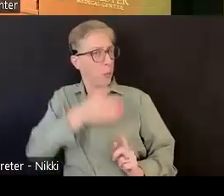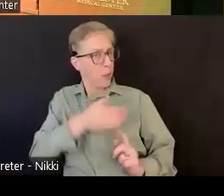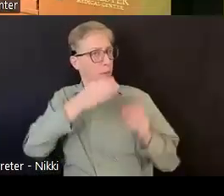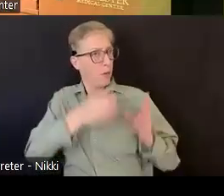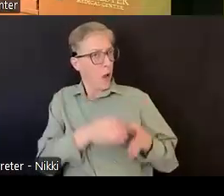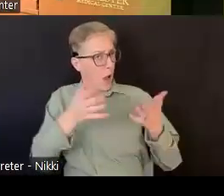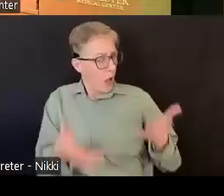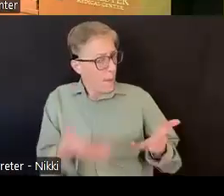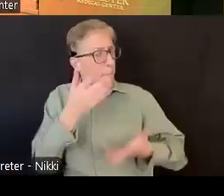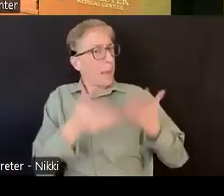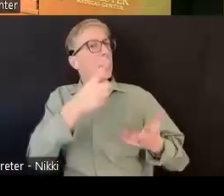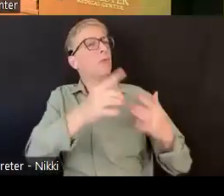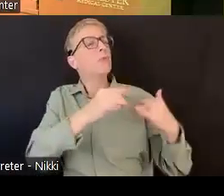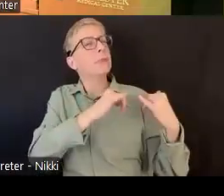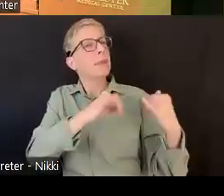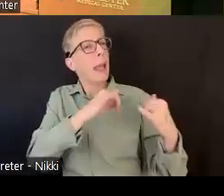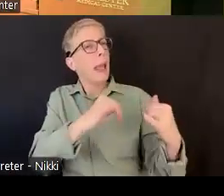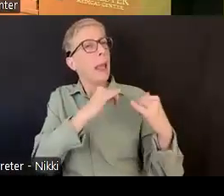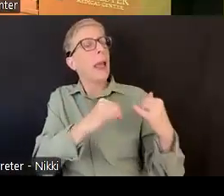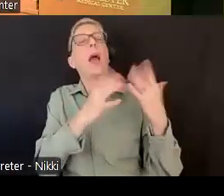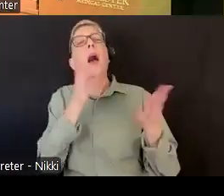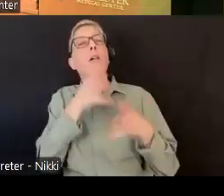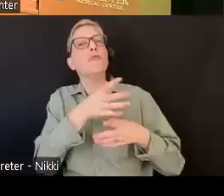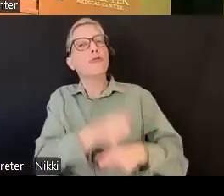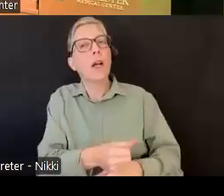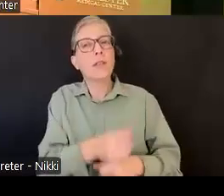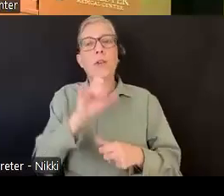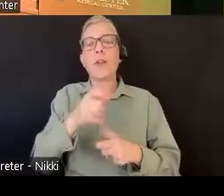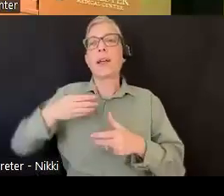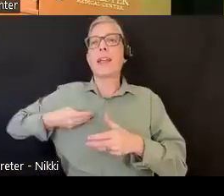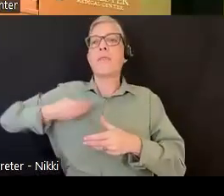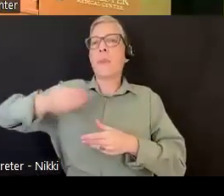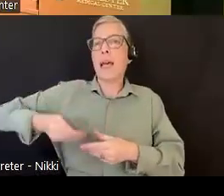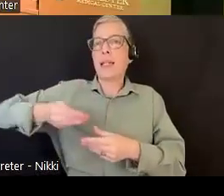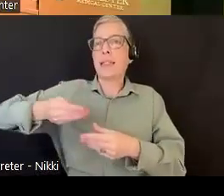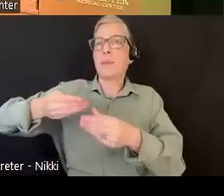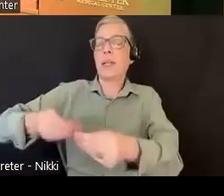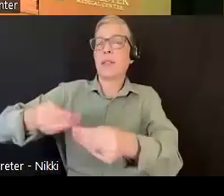out but because I think it's that longitudinal experience and I would say that let's say for a